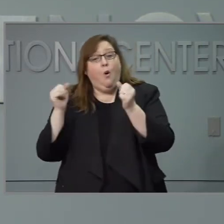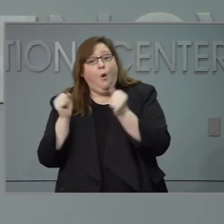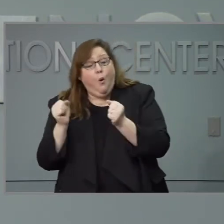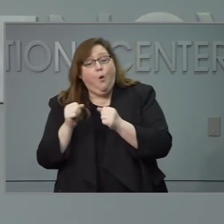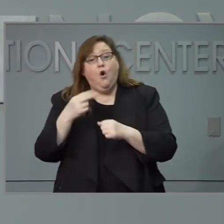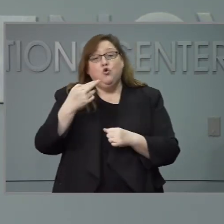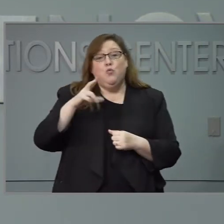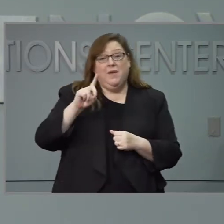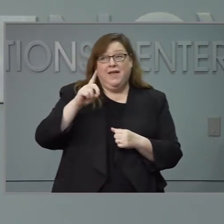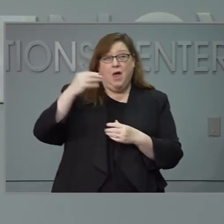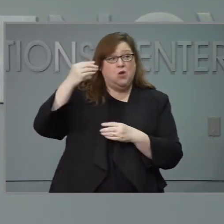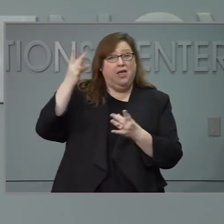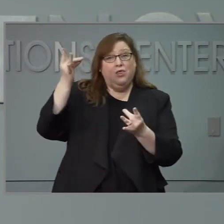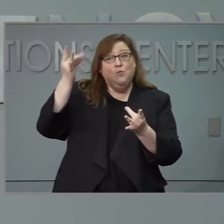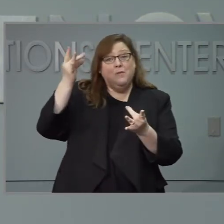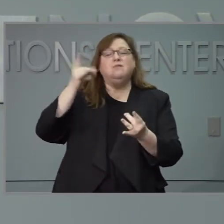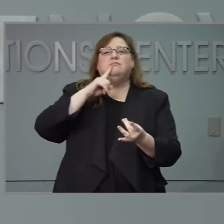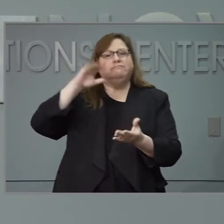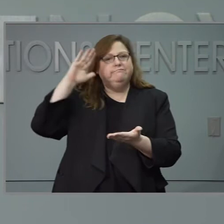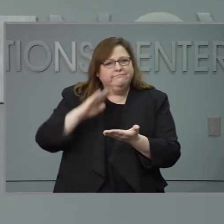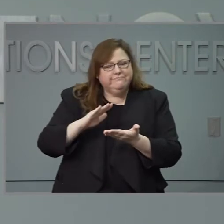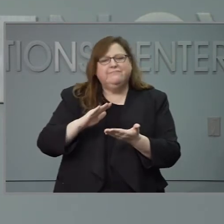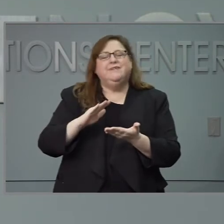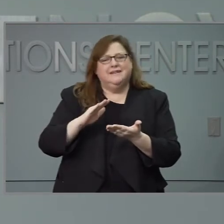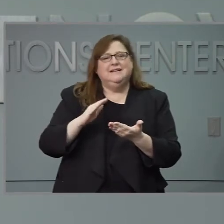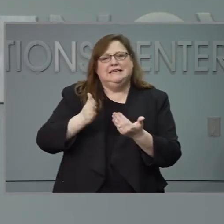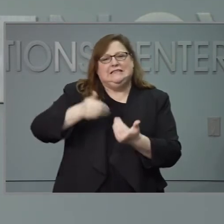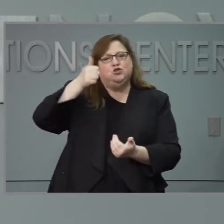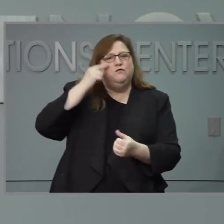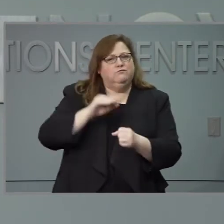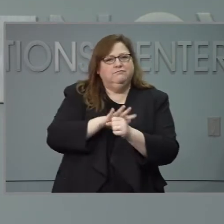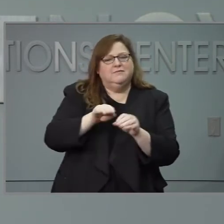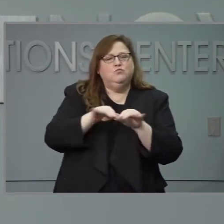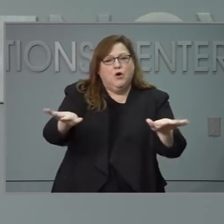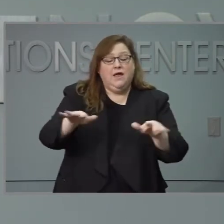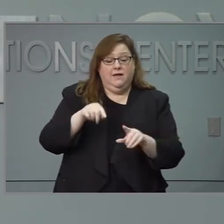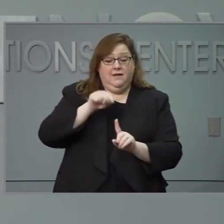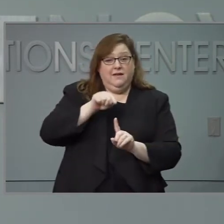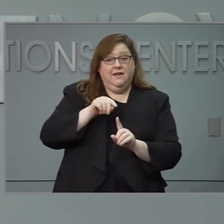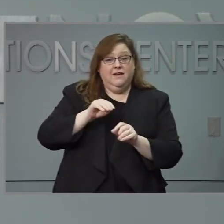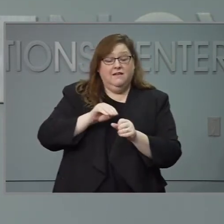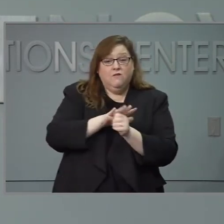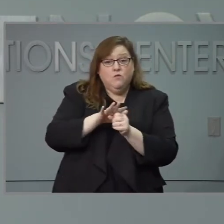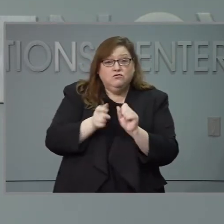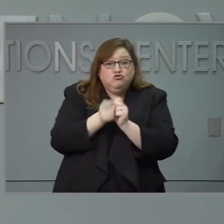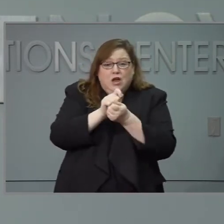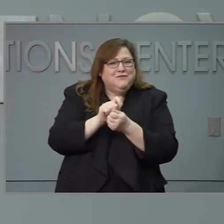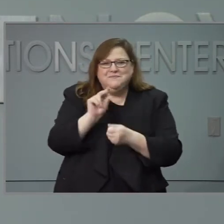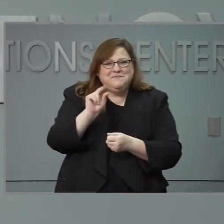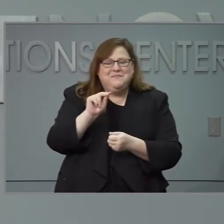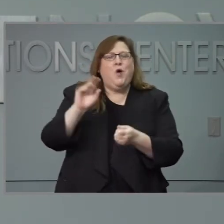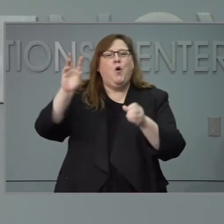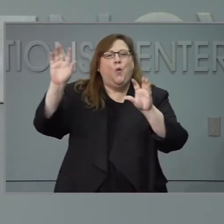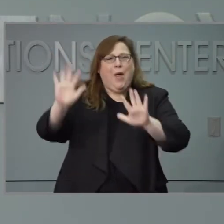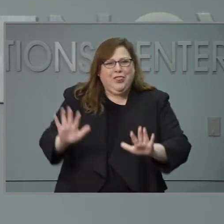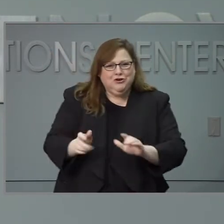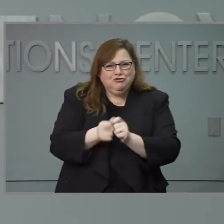Lt. Gov. Forest: PODEMOS HACERLO AHORA, PROTEGER A LOS VULNERABLES PARA QUE LOS DEMÁS VUELVAN A TRABAJAR, QUE NO SE